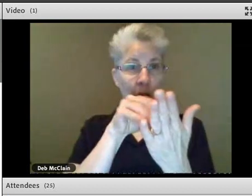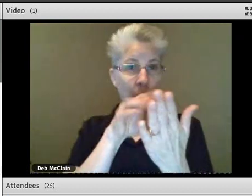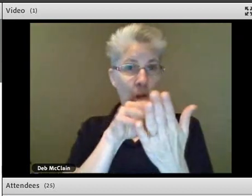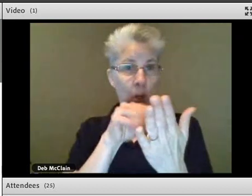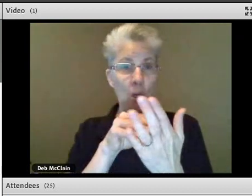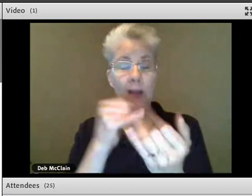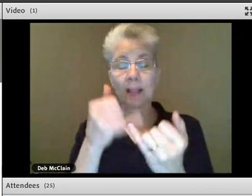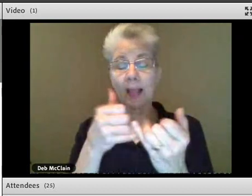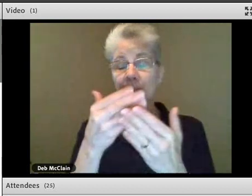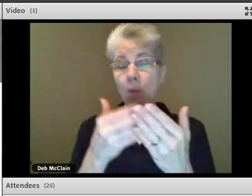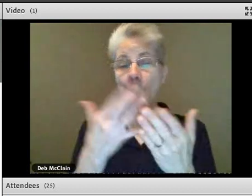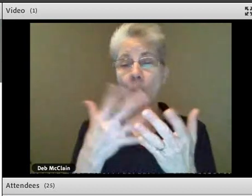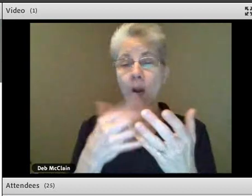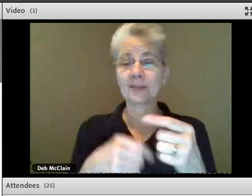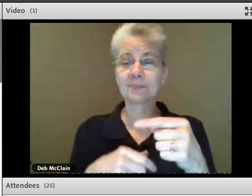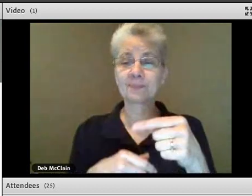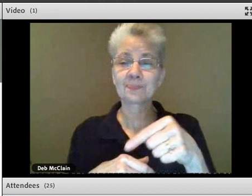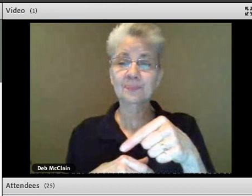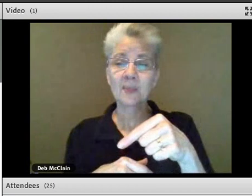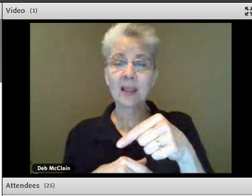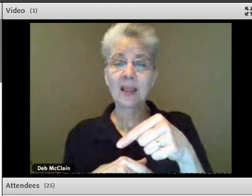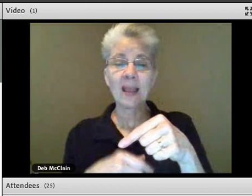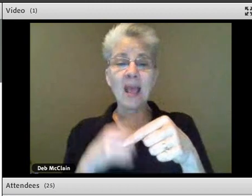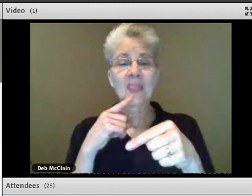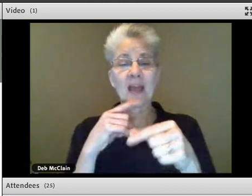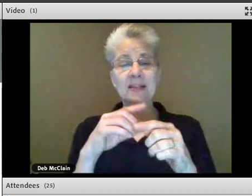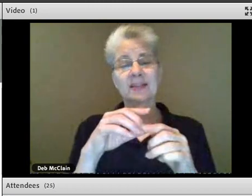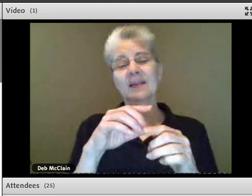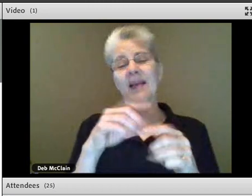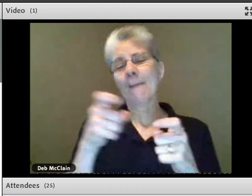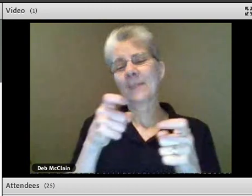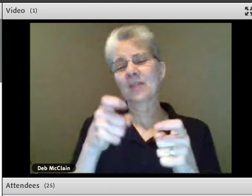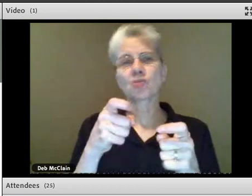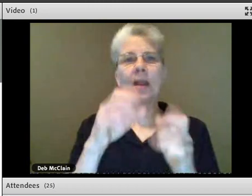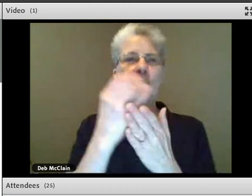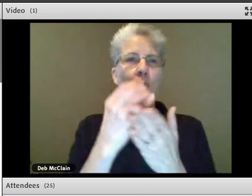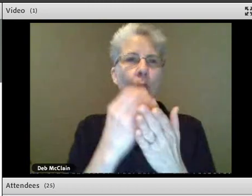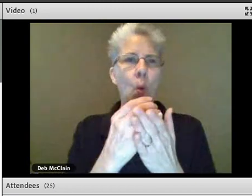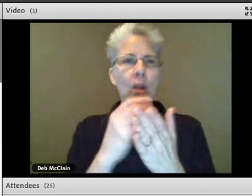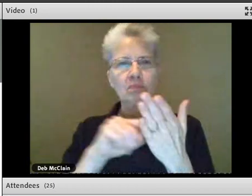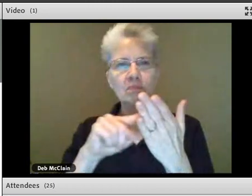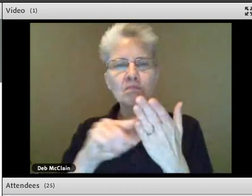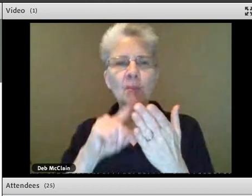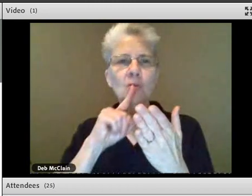and the last piece is move of your back-end process, so anyone that's administrating a course. You can even say instructors.